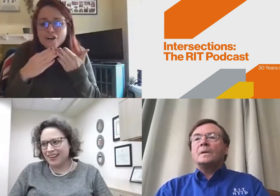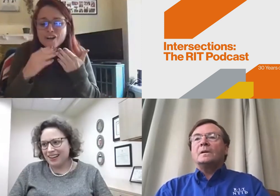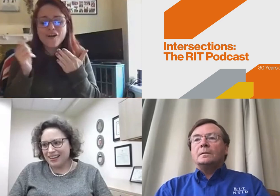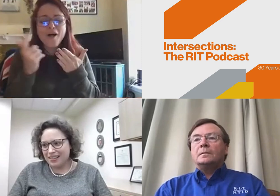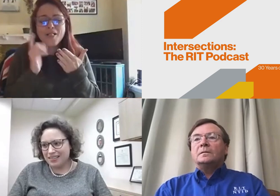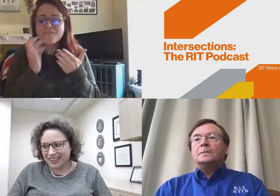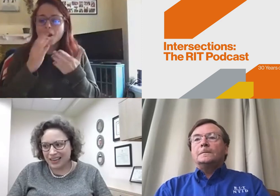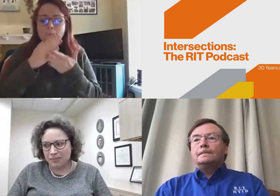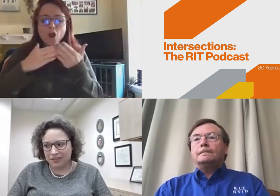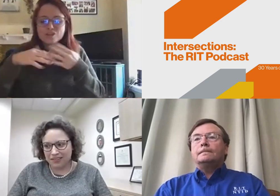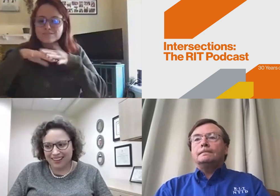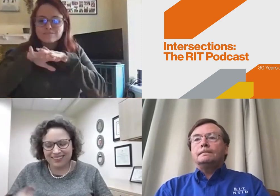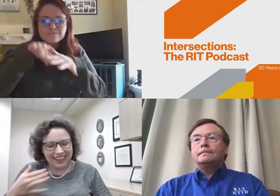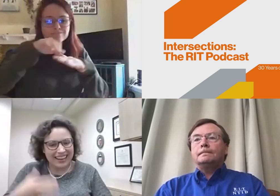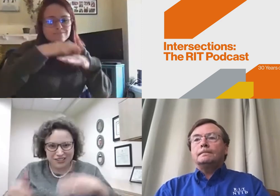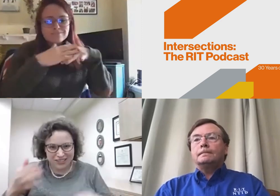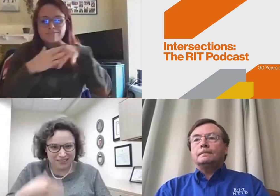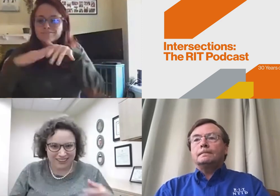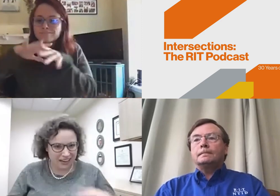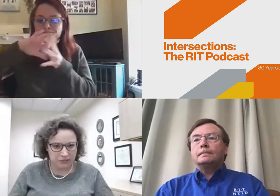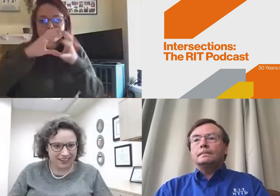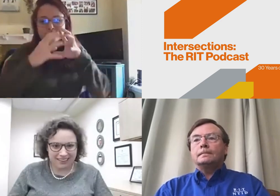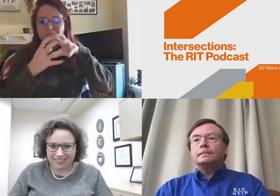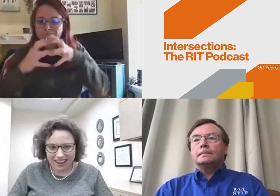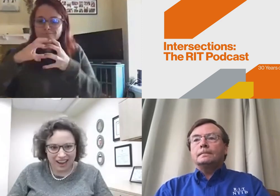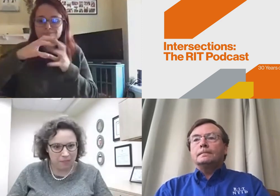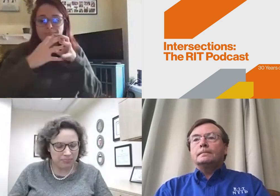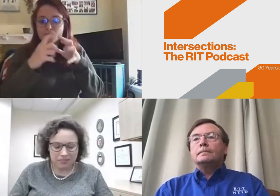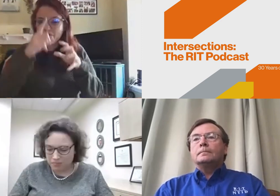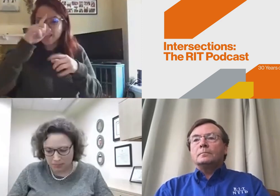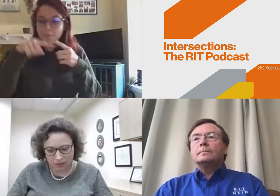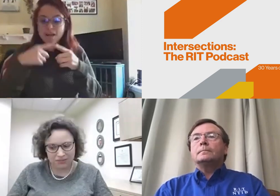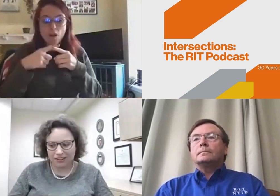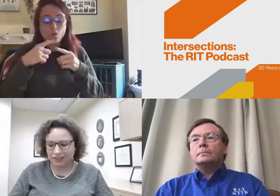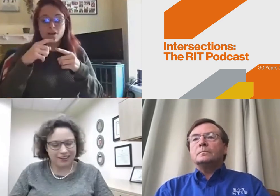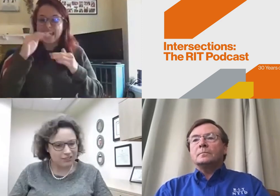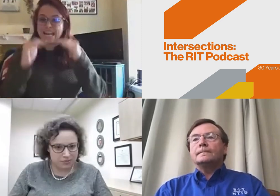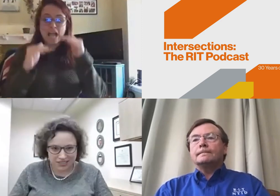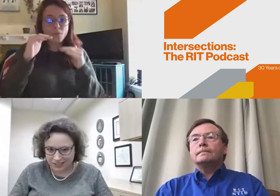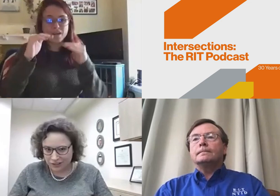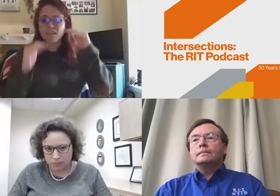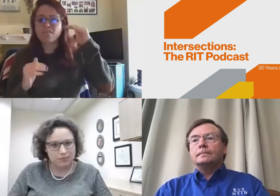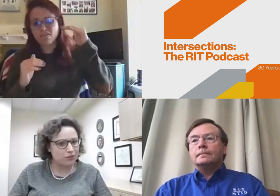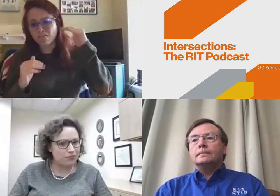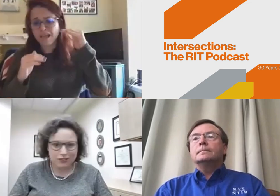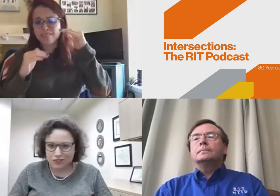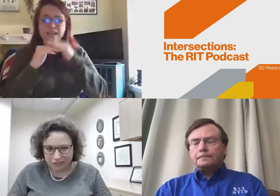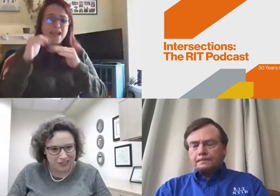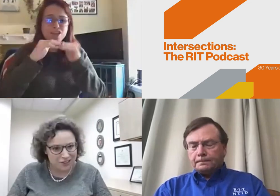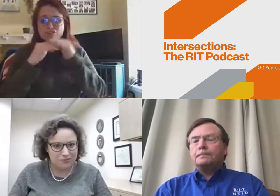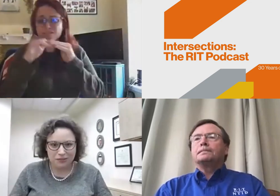So, thinking about layers of inequity, people of color, LGBTQ people, first-generation folks